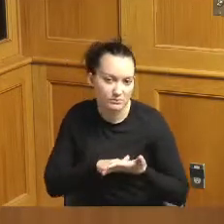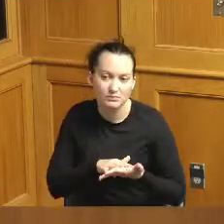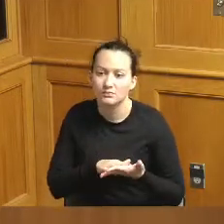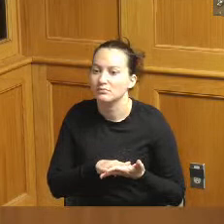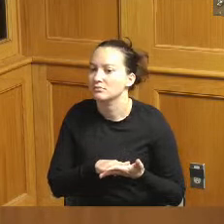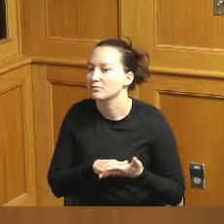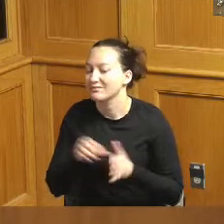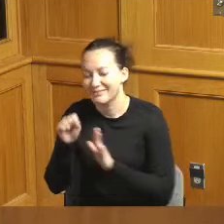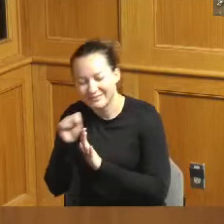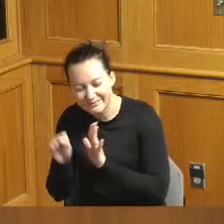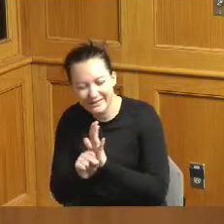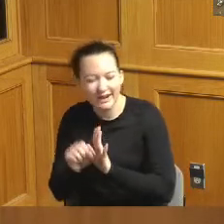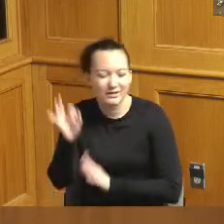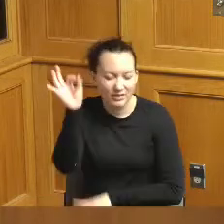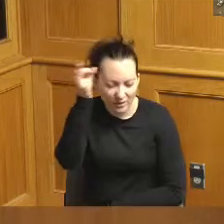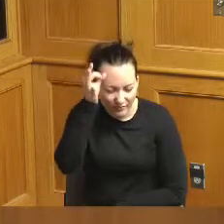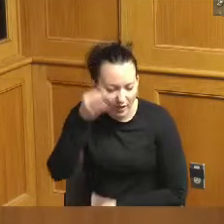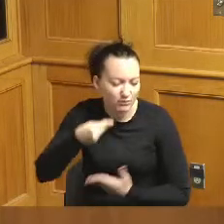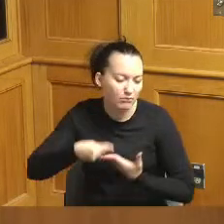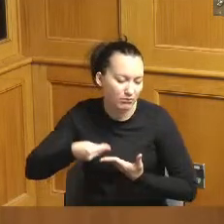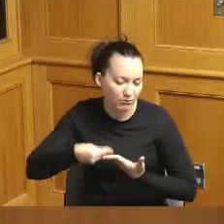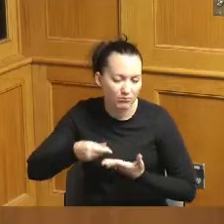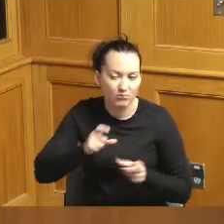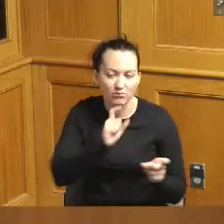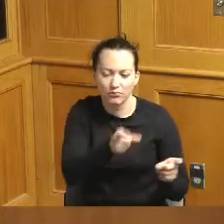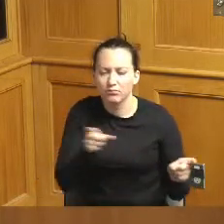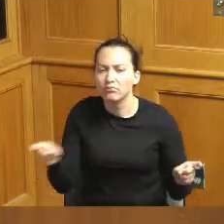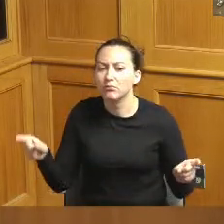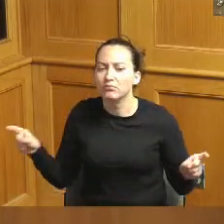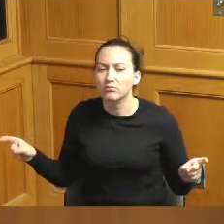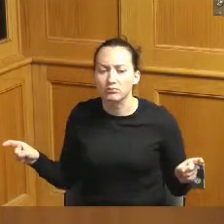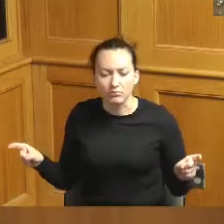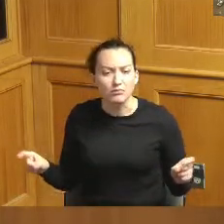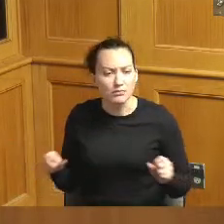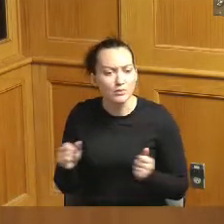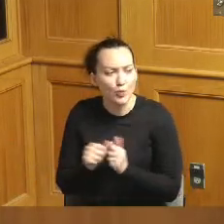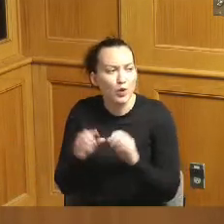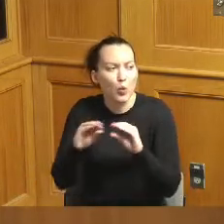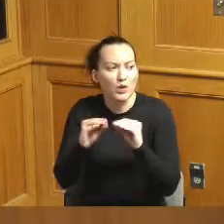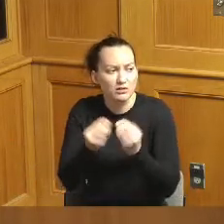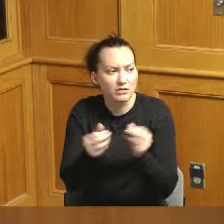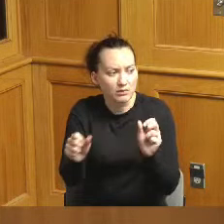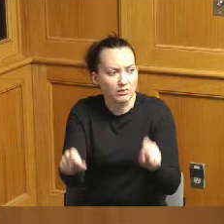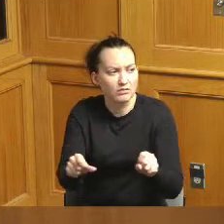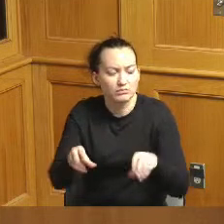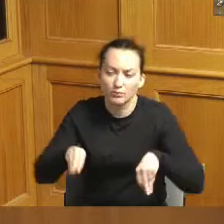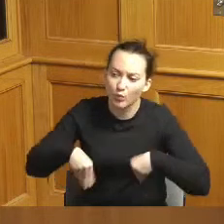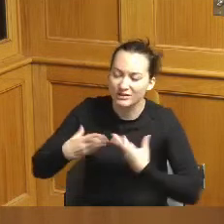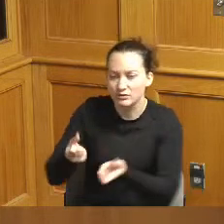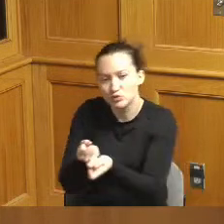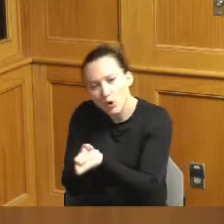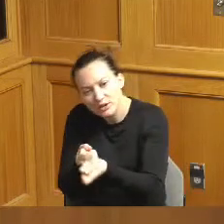and federal funding and allocations go go through those organizations to provide support for the